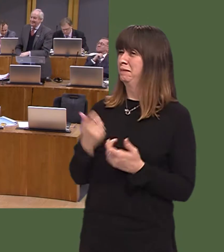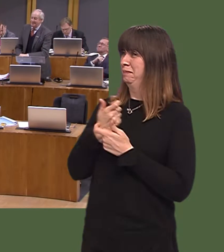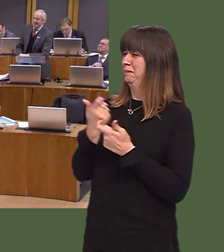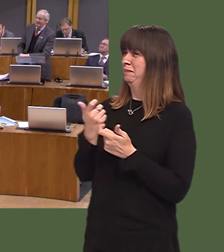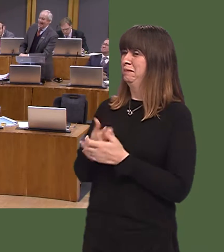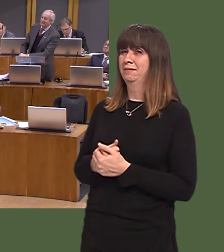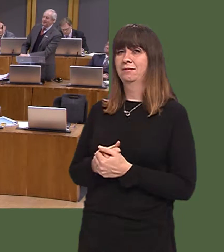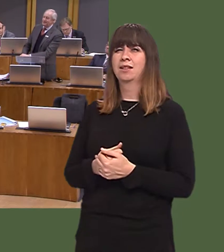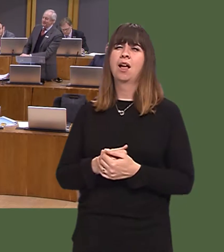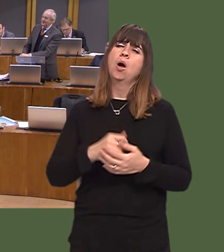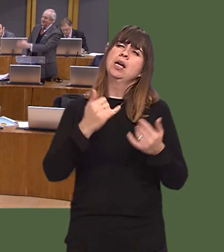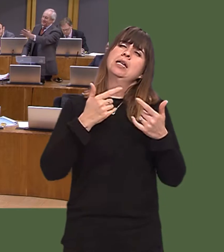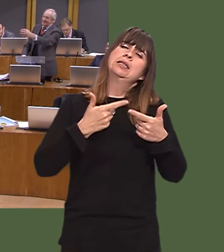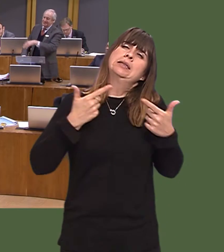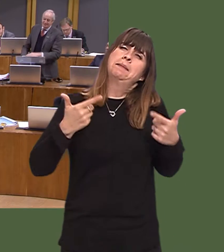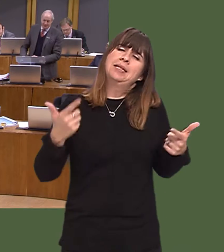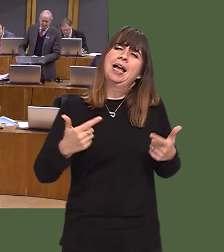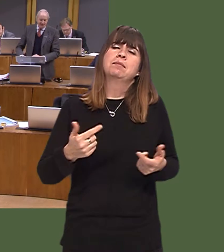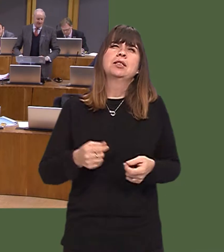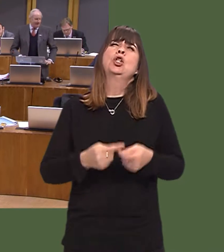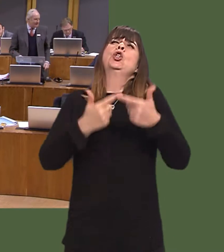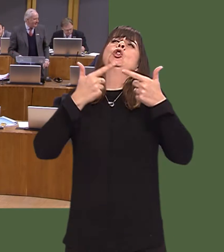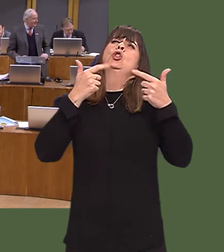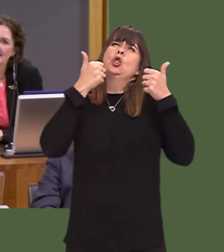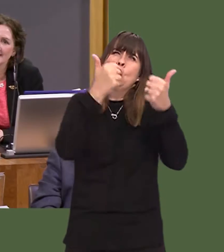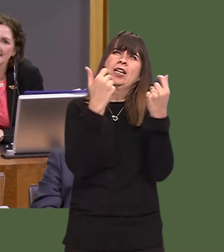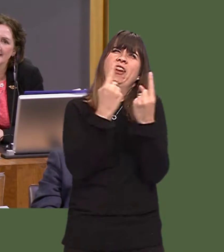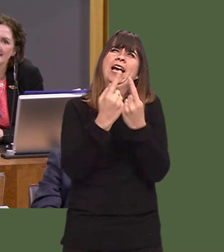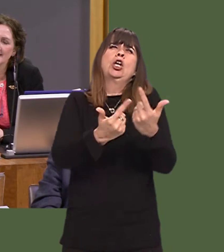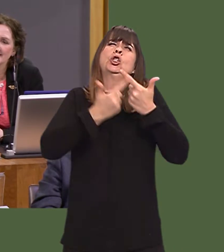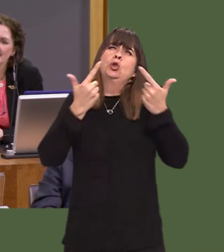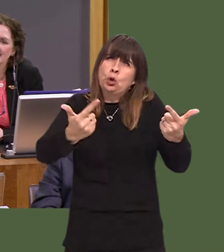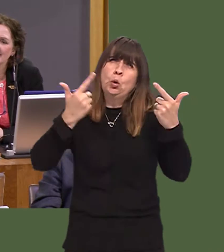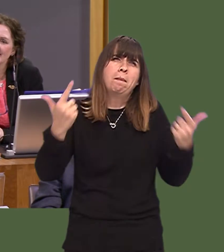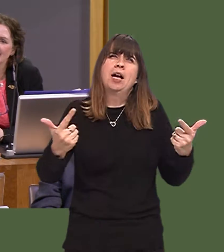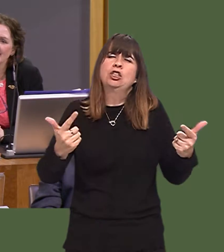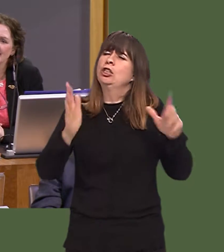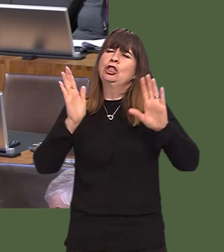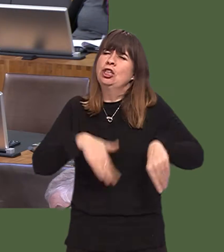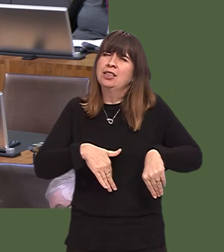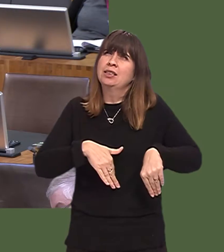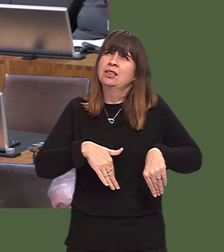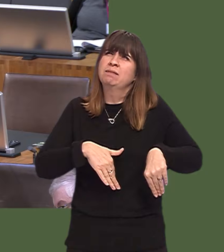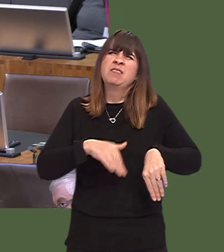Neil Hamilton: Sometimes you can have too much of a good thing, but, in the case of